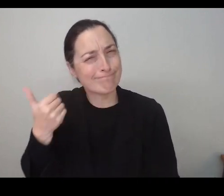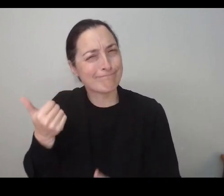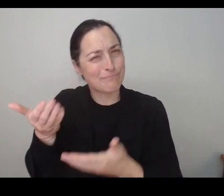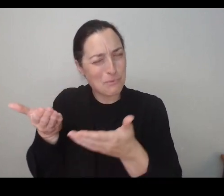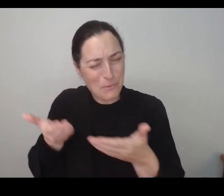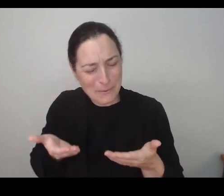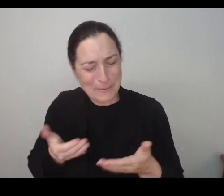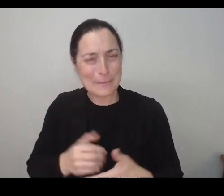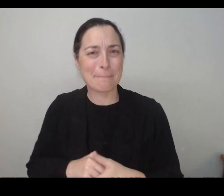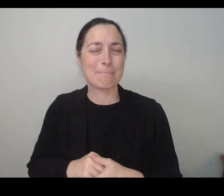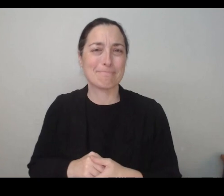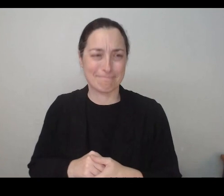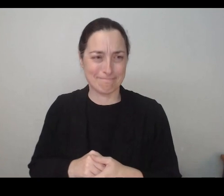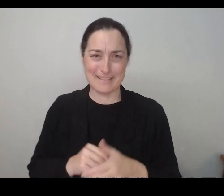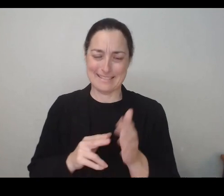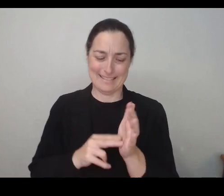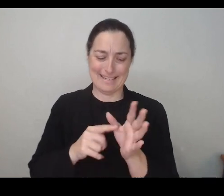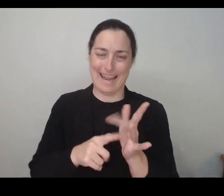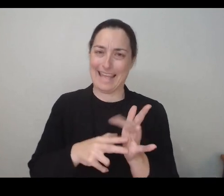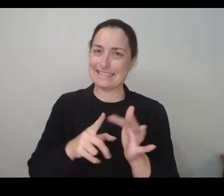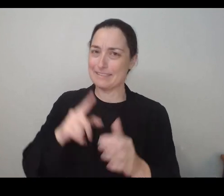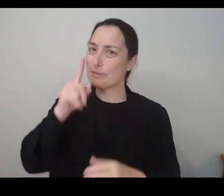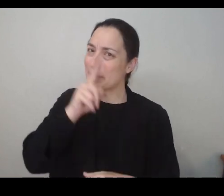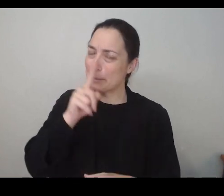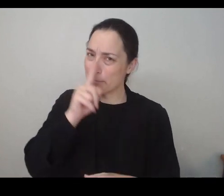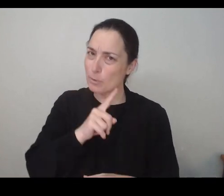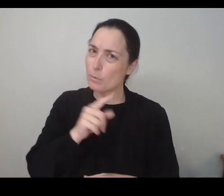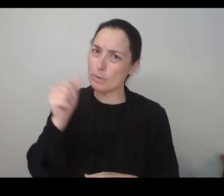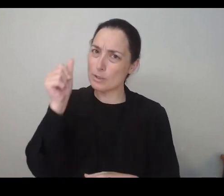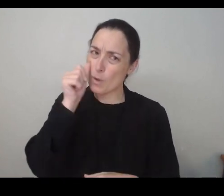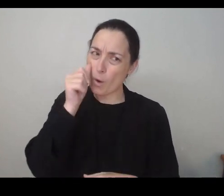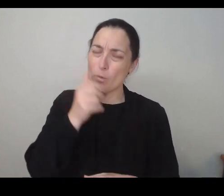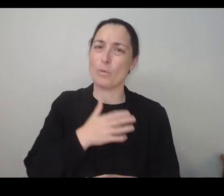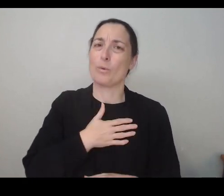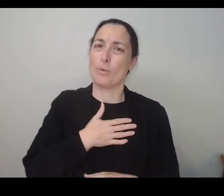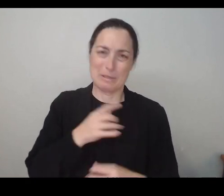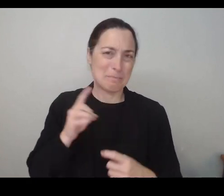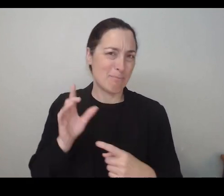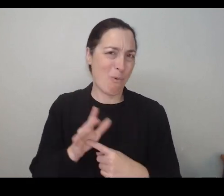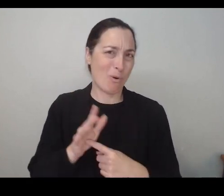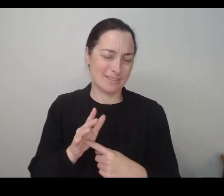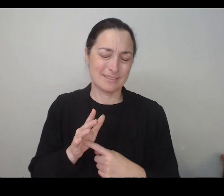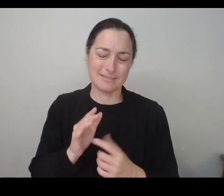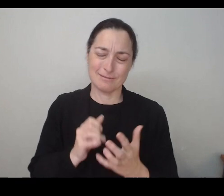As native people, we know the importance of and your words really touched me, so thank you for your kind welcome.